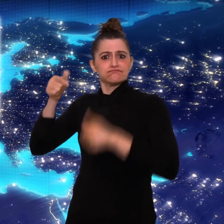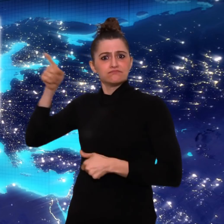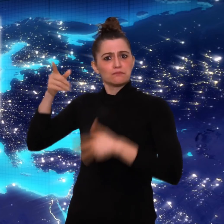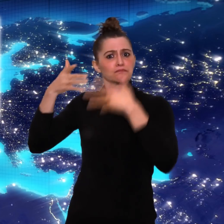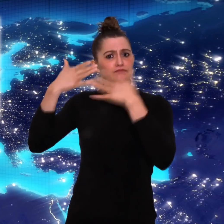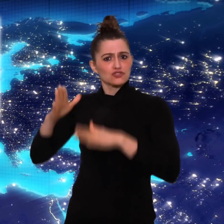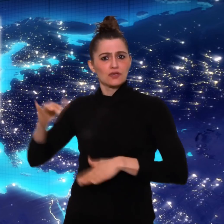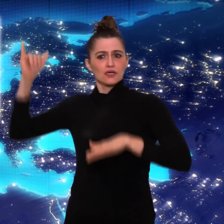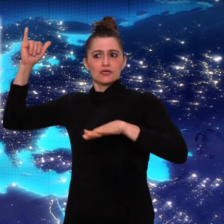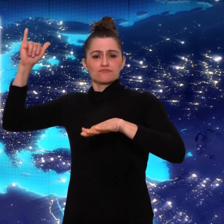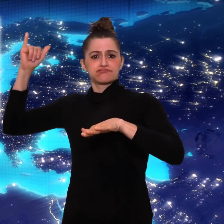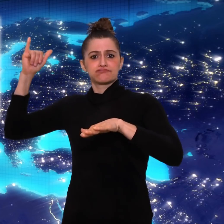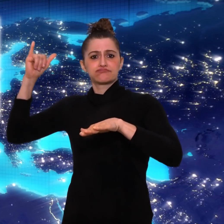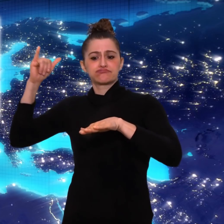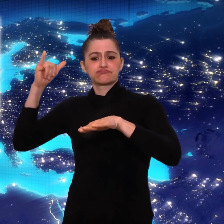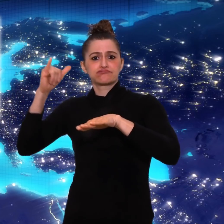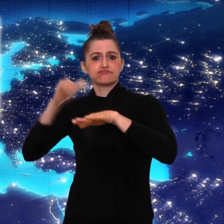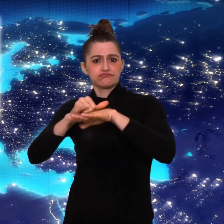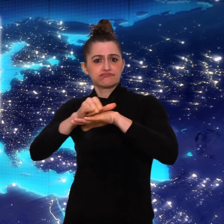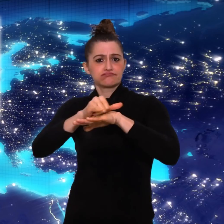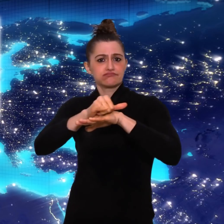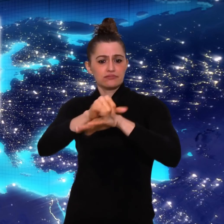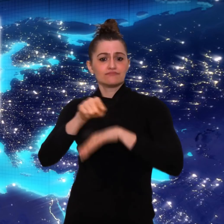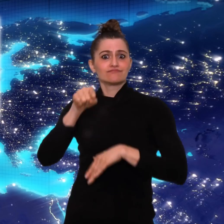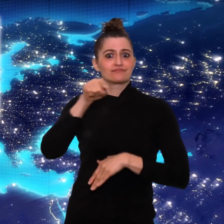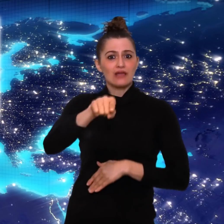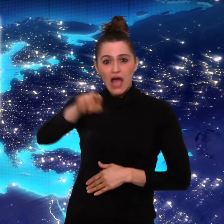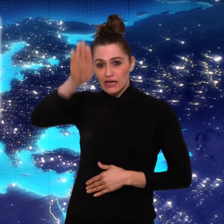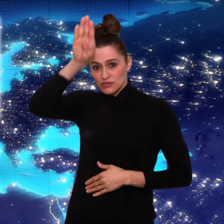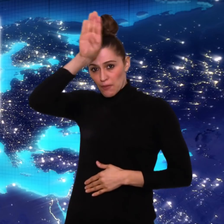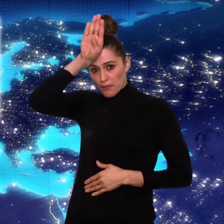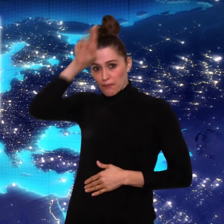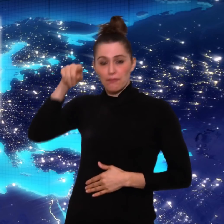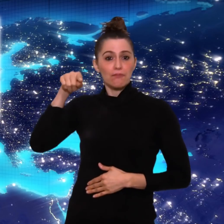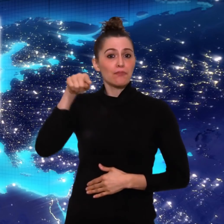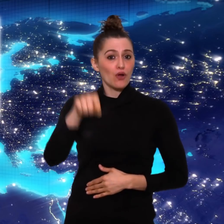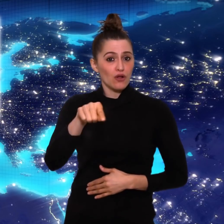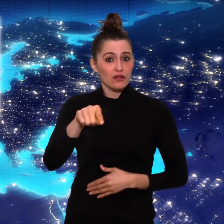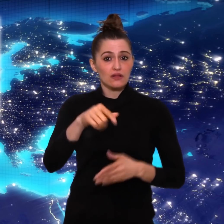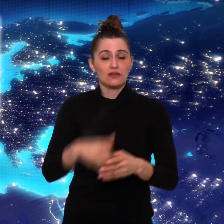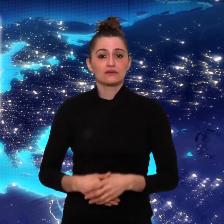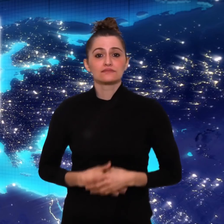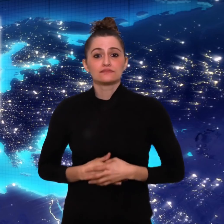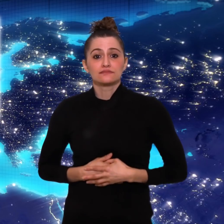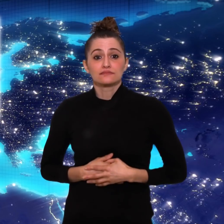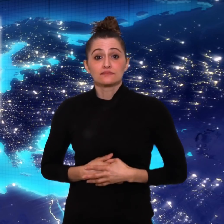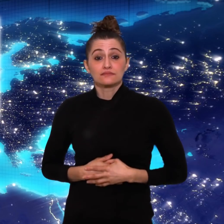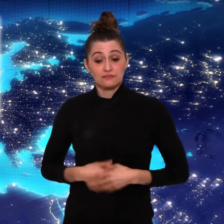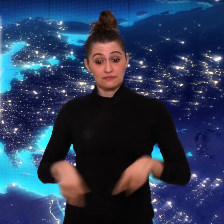journalist’s death, and a man